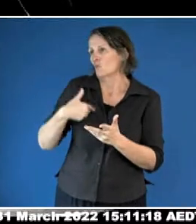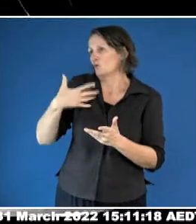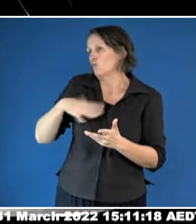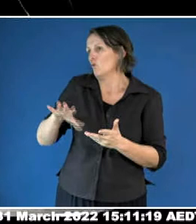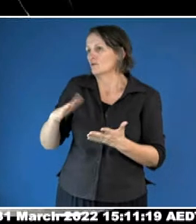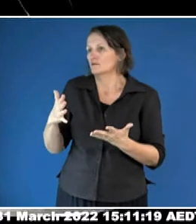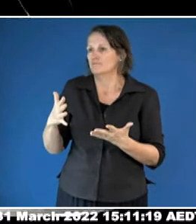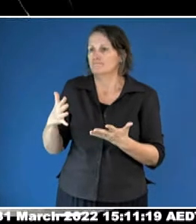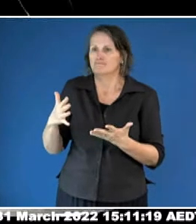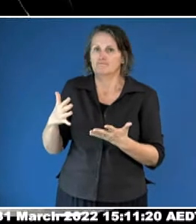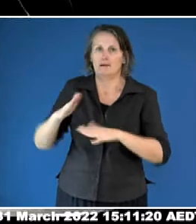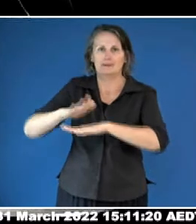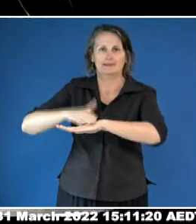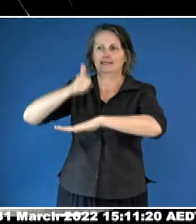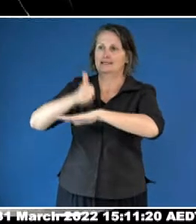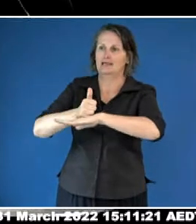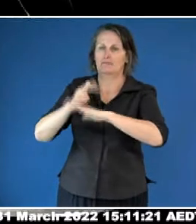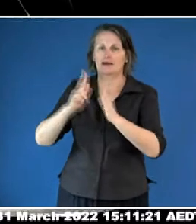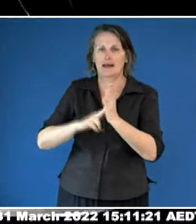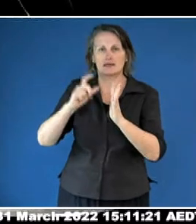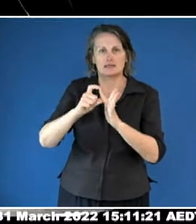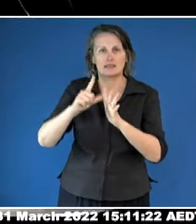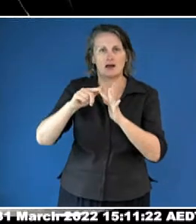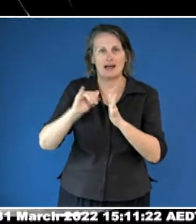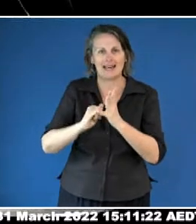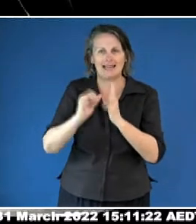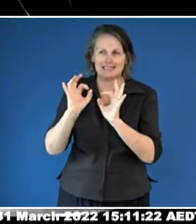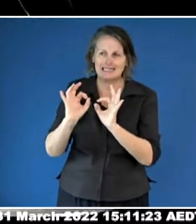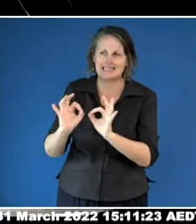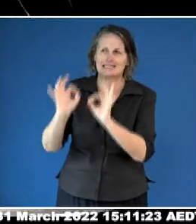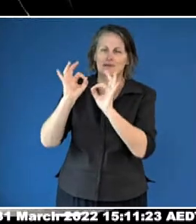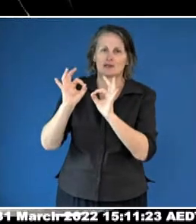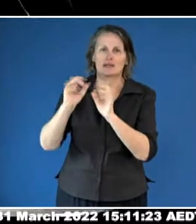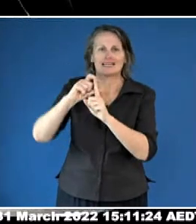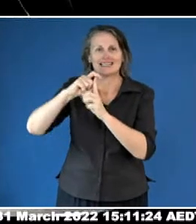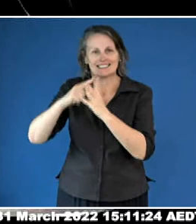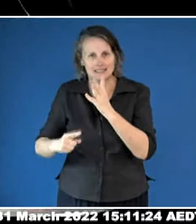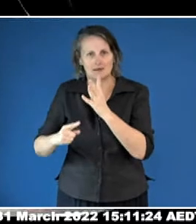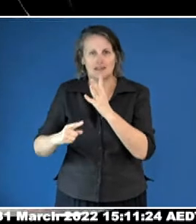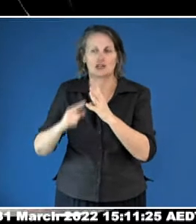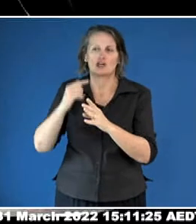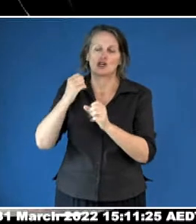NDIS specialist disability gender-based violence assessment team who can do that as